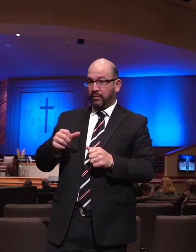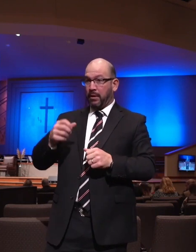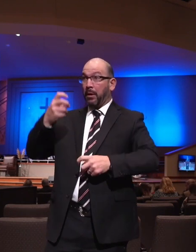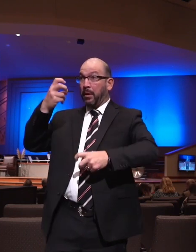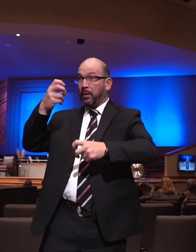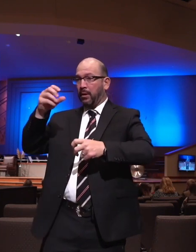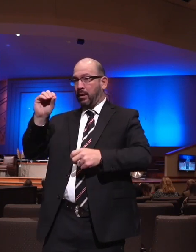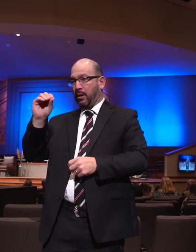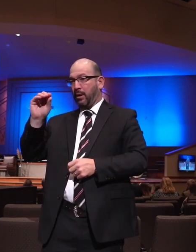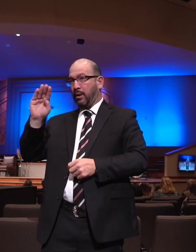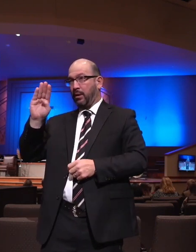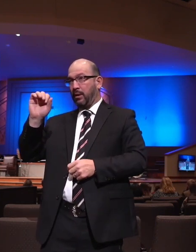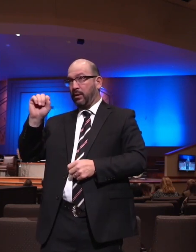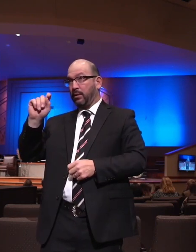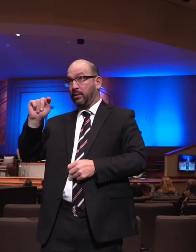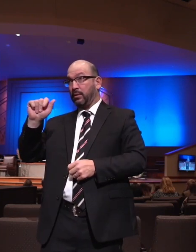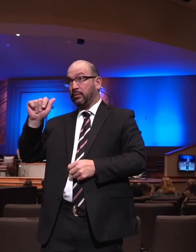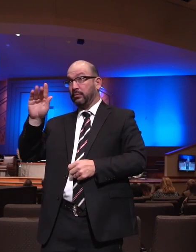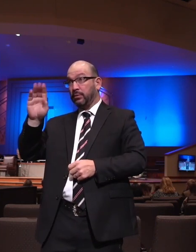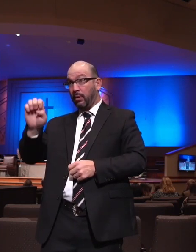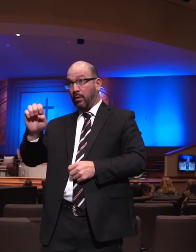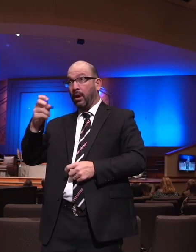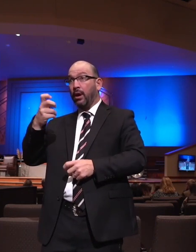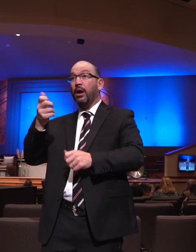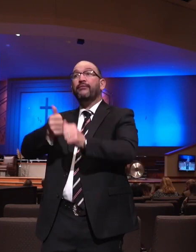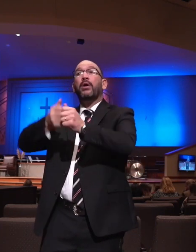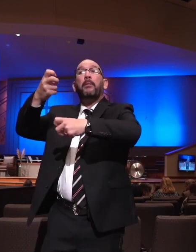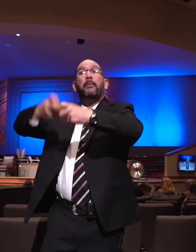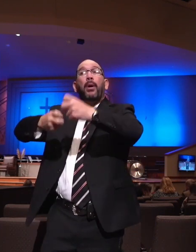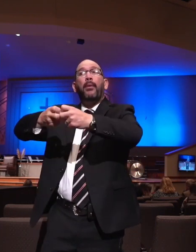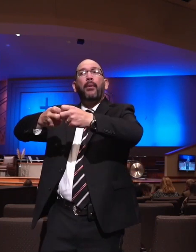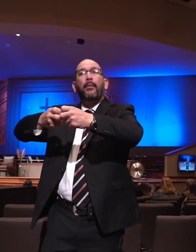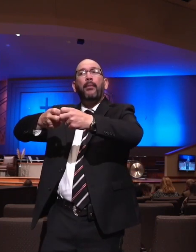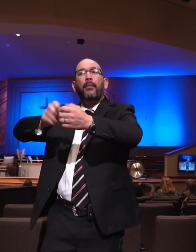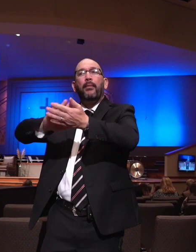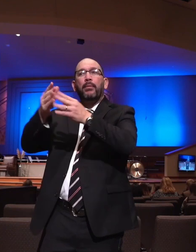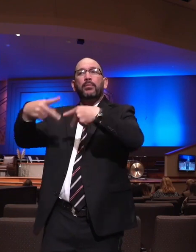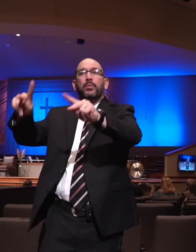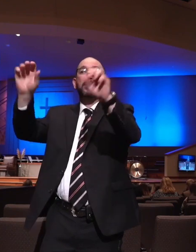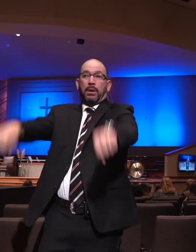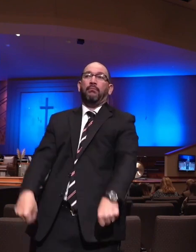every obstacle can become an opportunity now I just want to tell you something